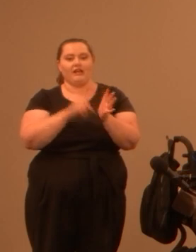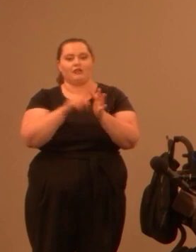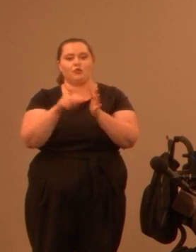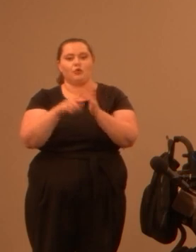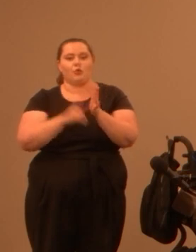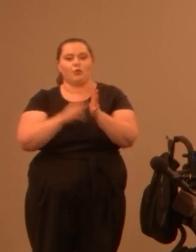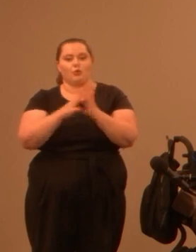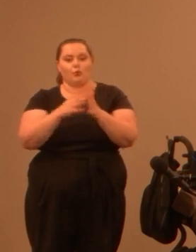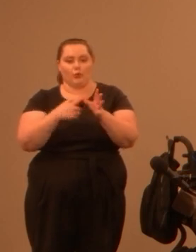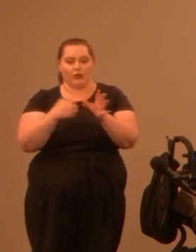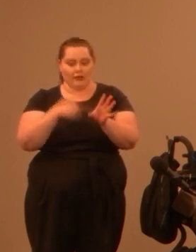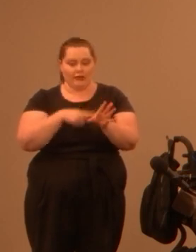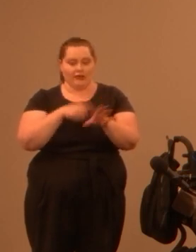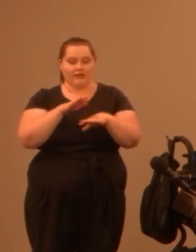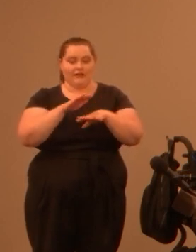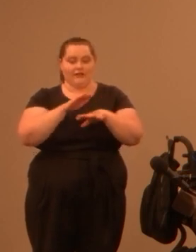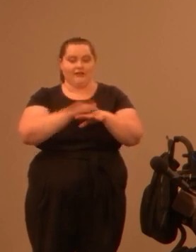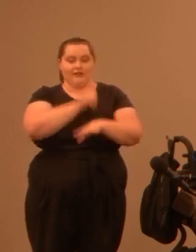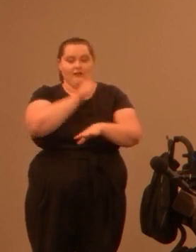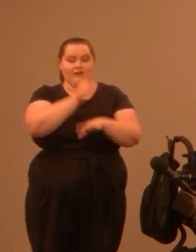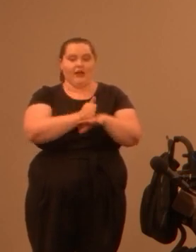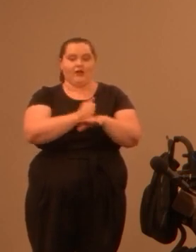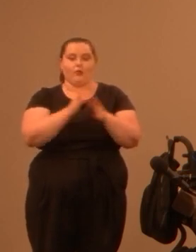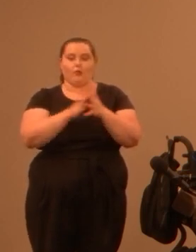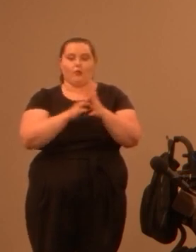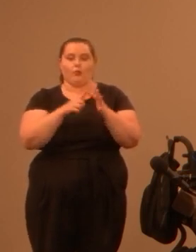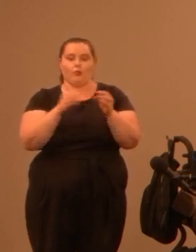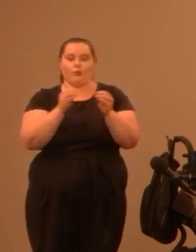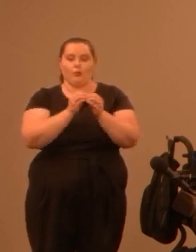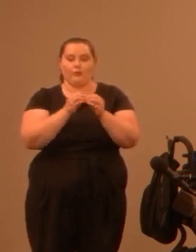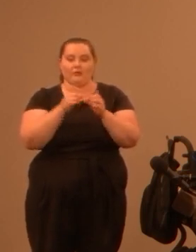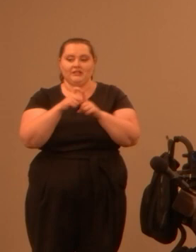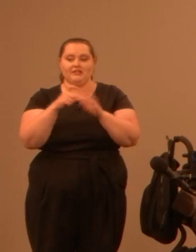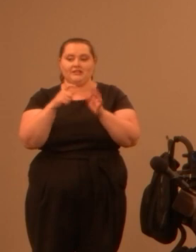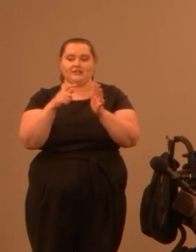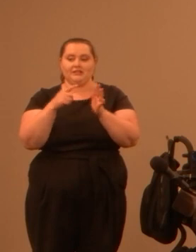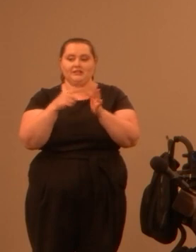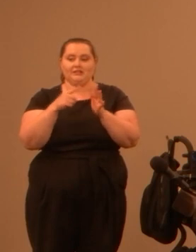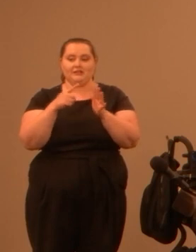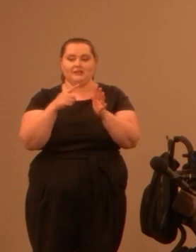the founder of Web Key IT. Dr Conway's pHD focused on website